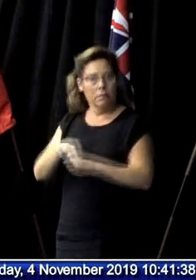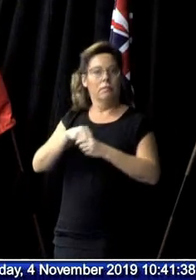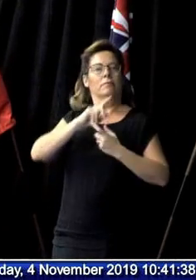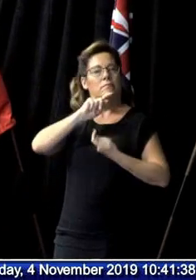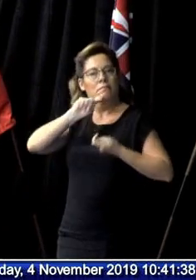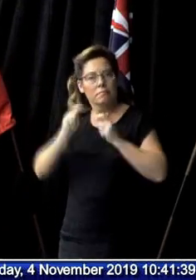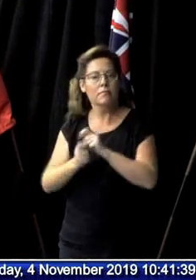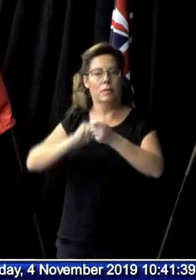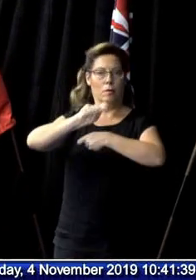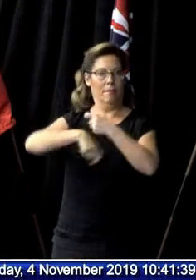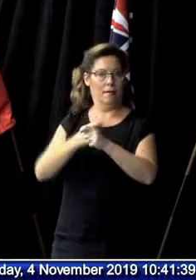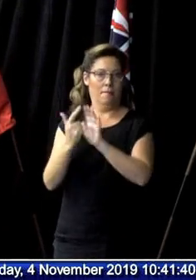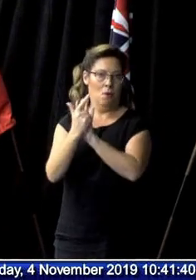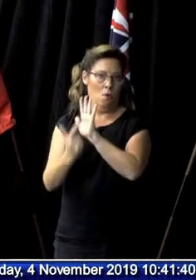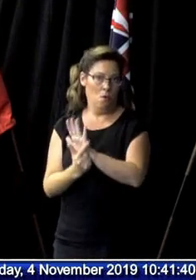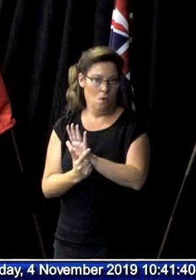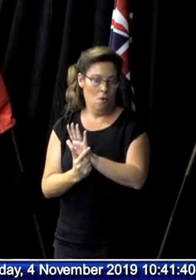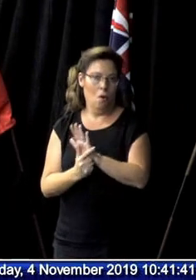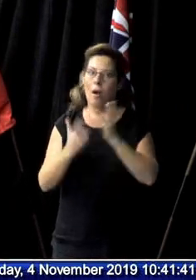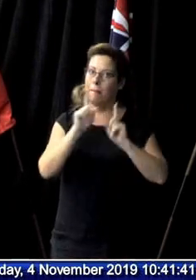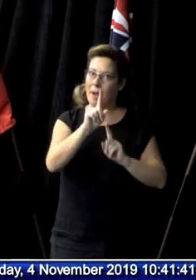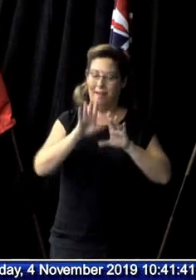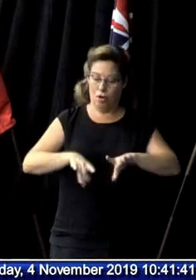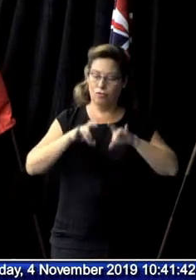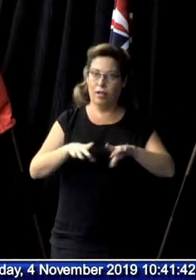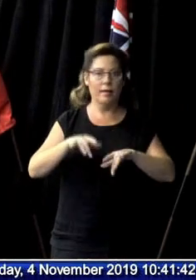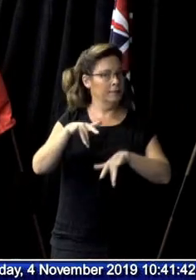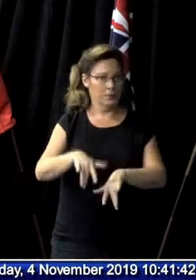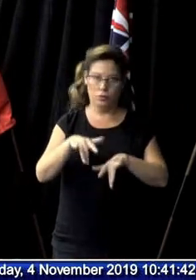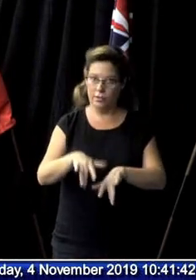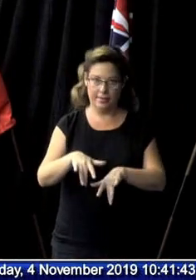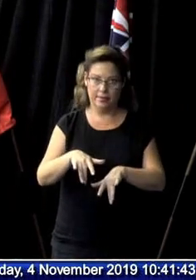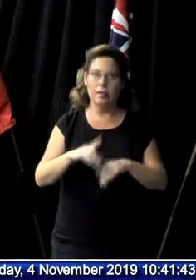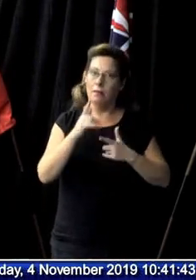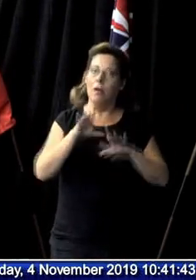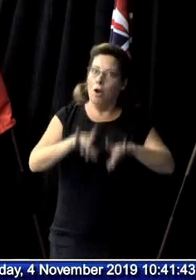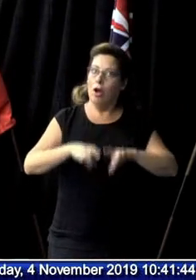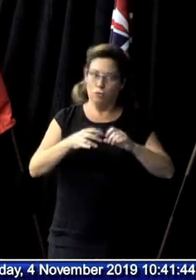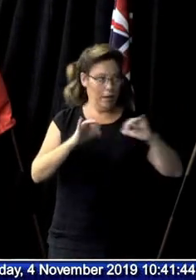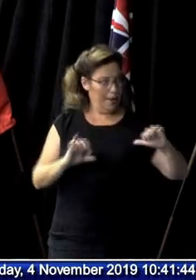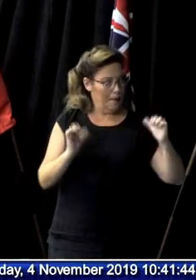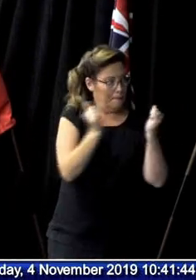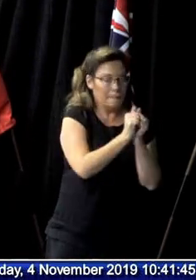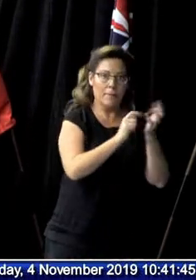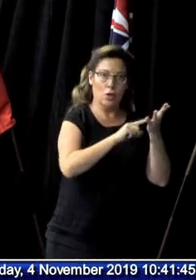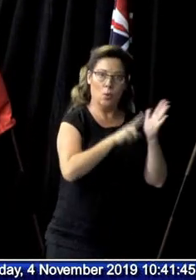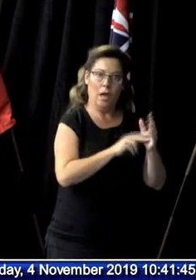which those rights can be enforced. Despite Australia having ratified the convention, no Australian jurisdiction,